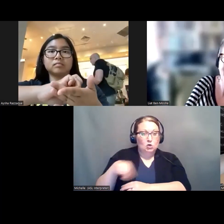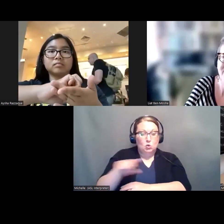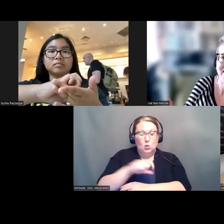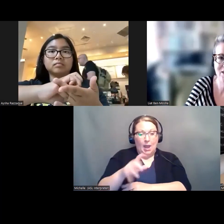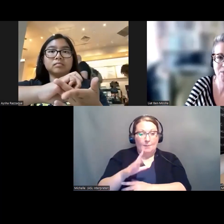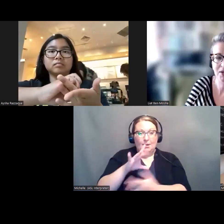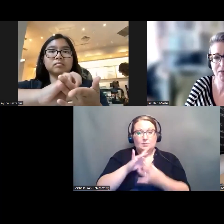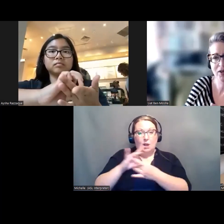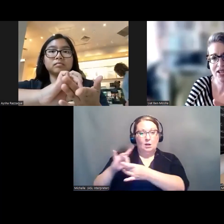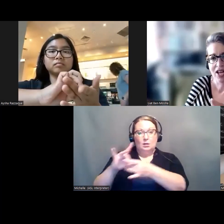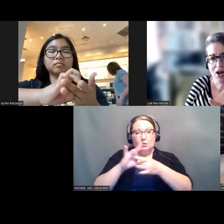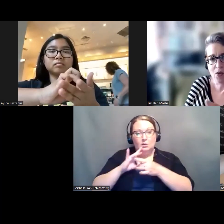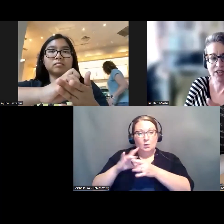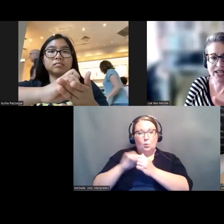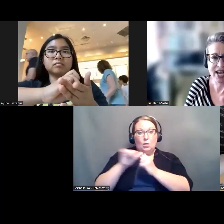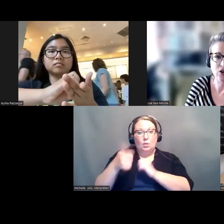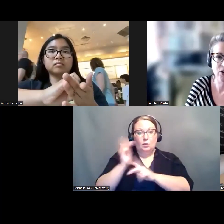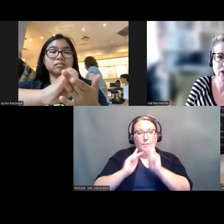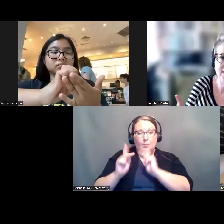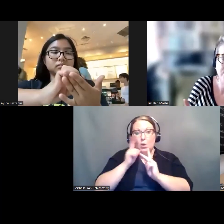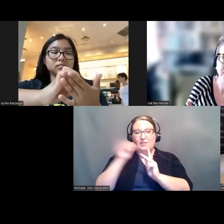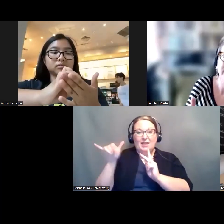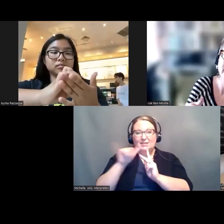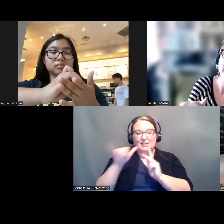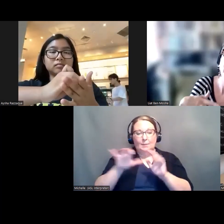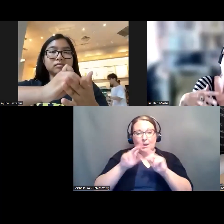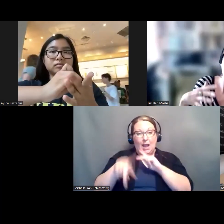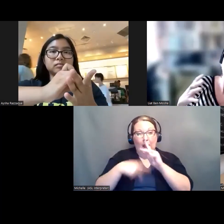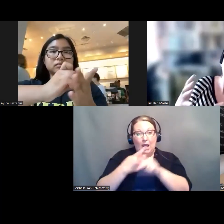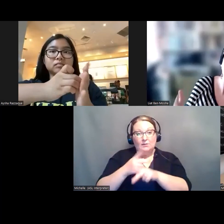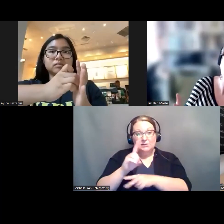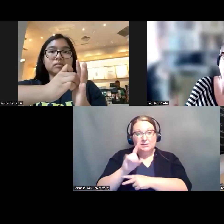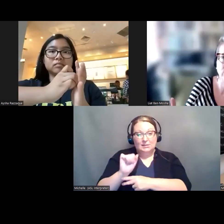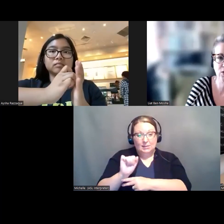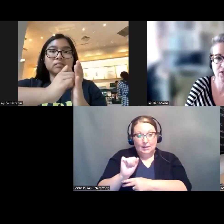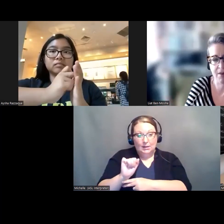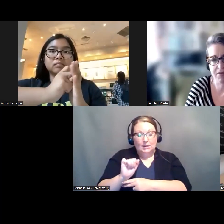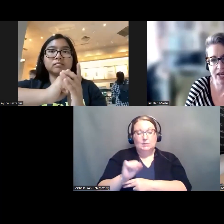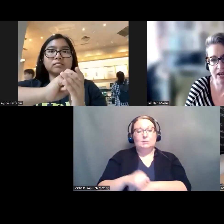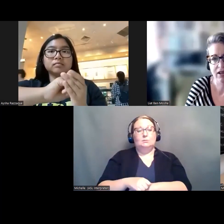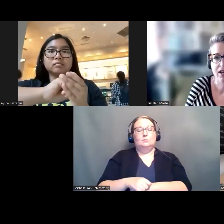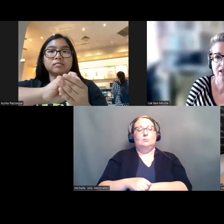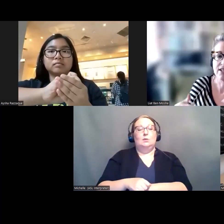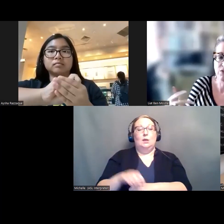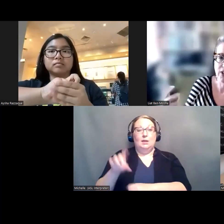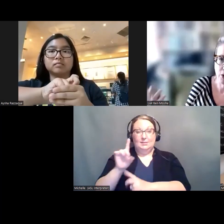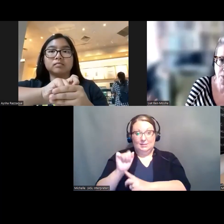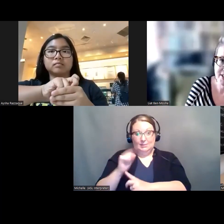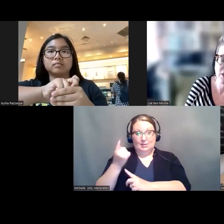with other people who have the category of disability?" And disability is also something that's very oppressive,